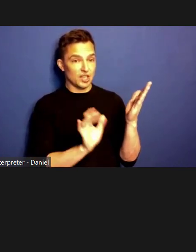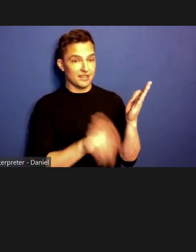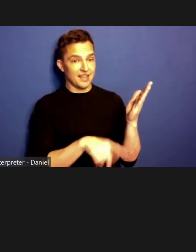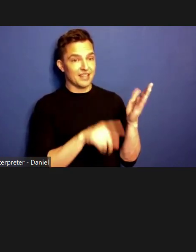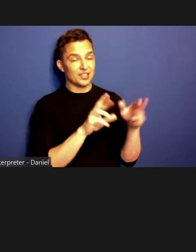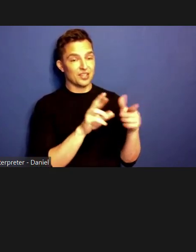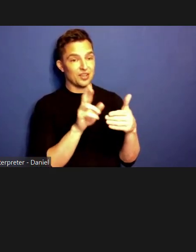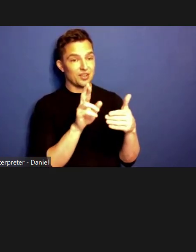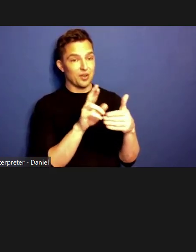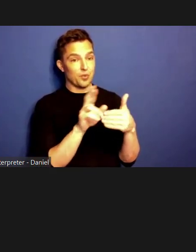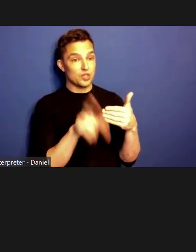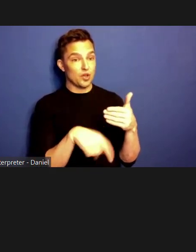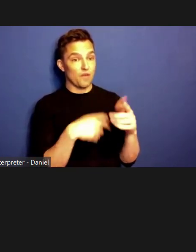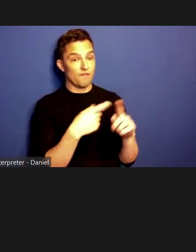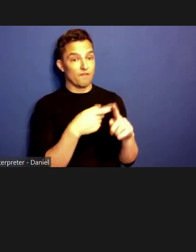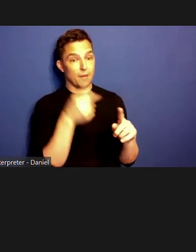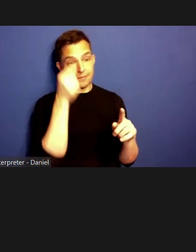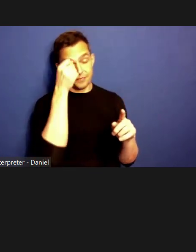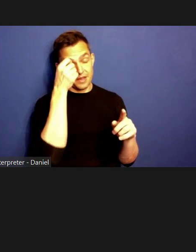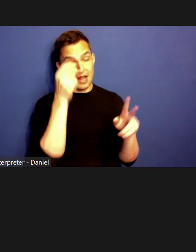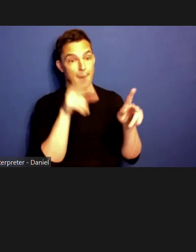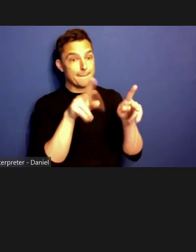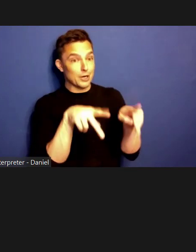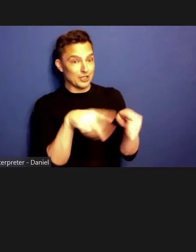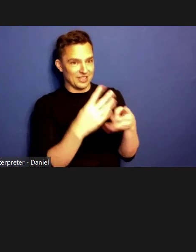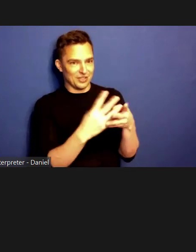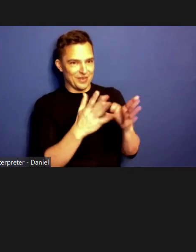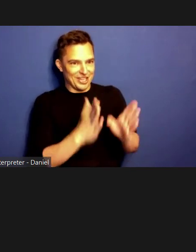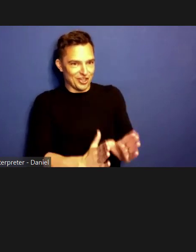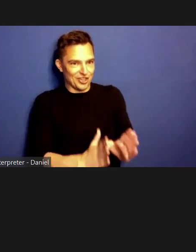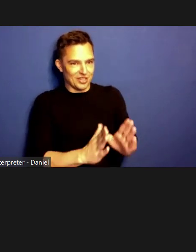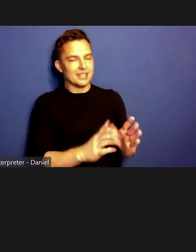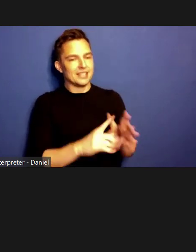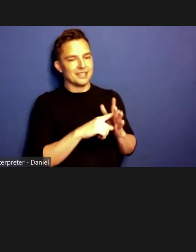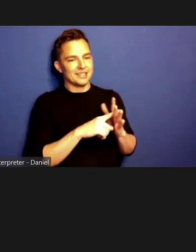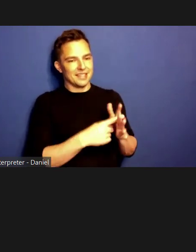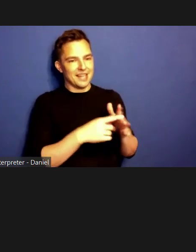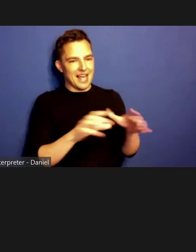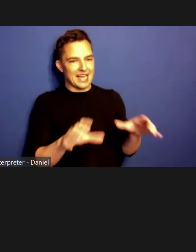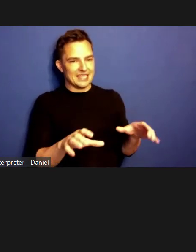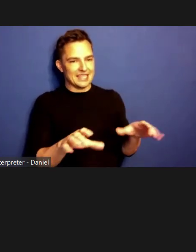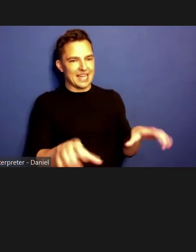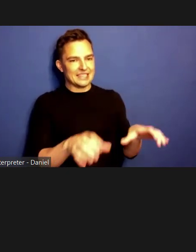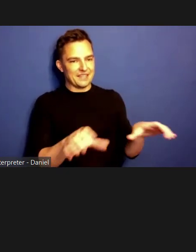the result of a screener initiated activity with the child.